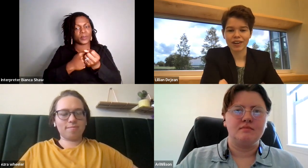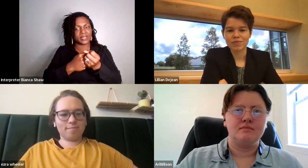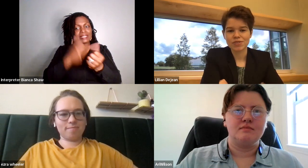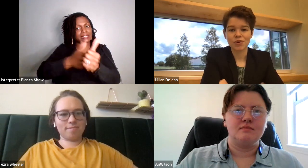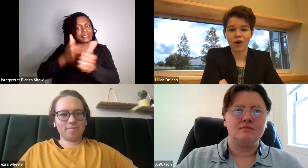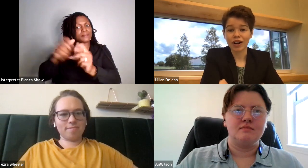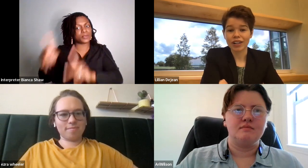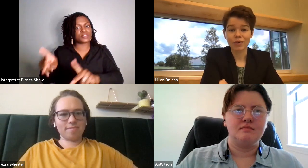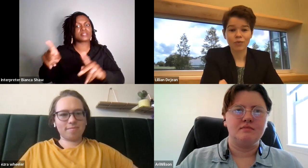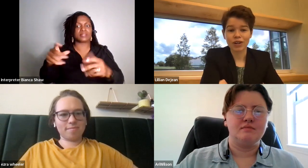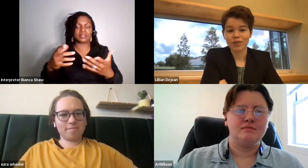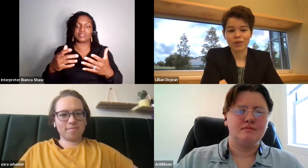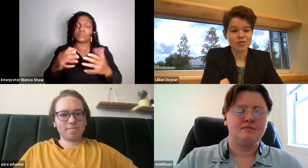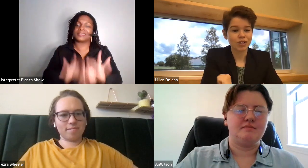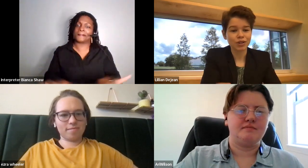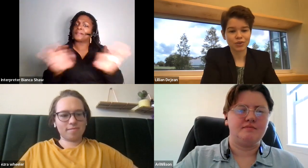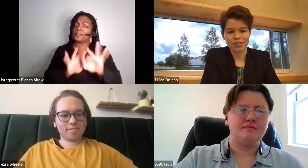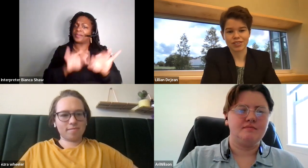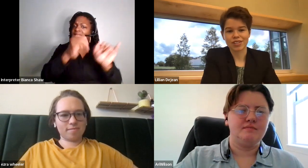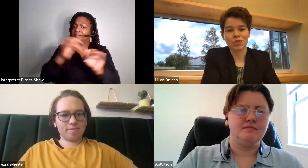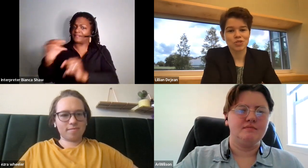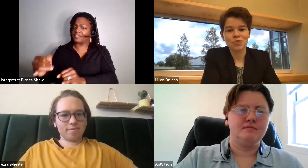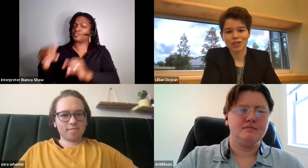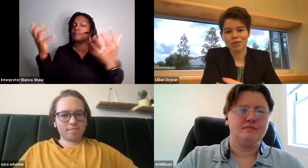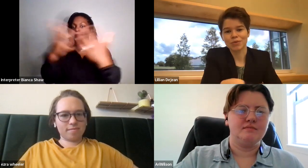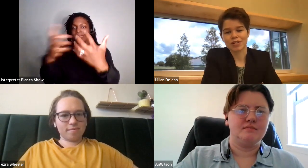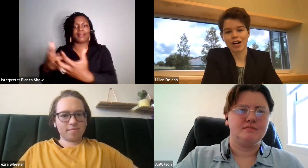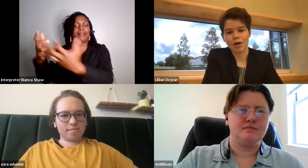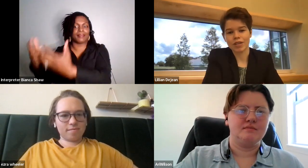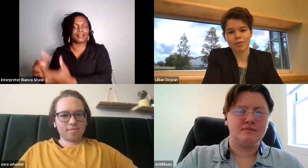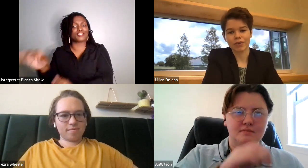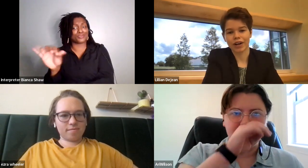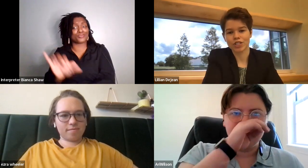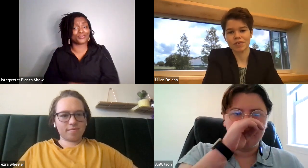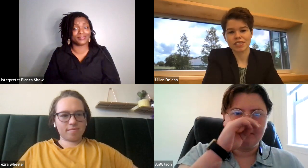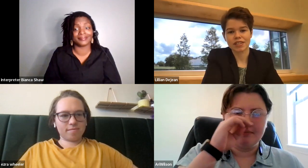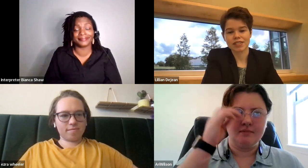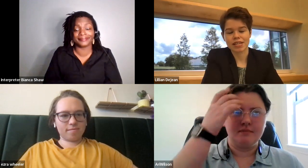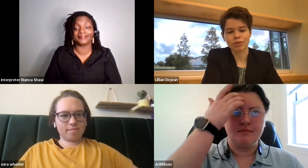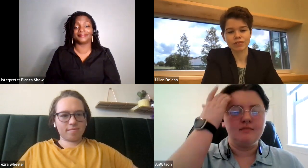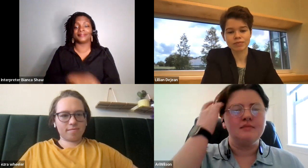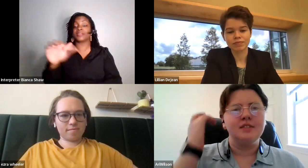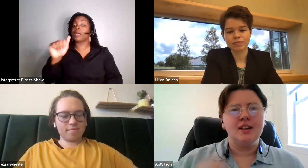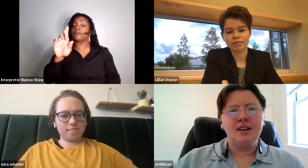So all right. What! What are your thoughts on this? What do you want people to know about being both LGBT and disabled?